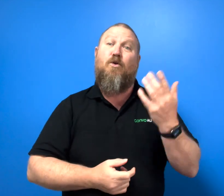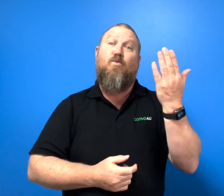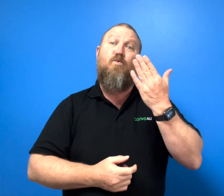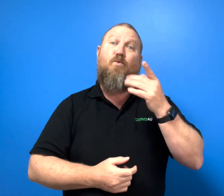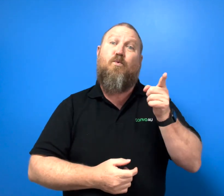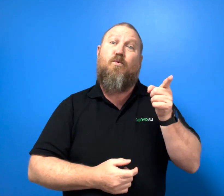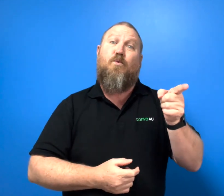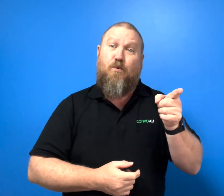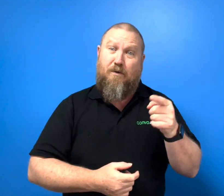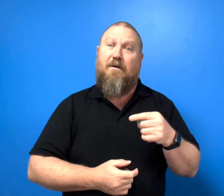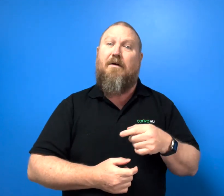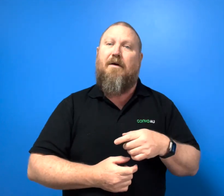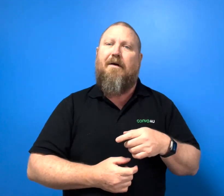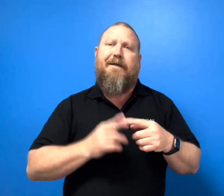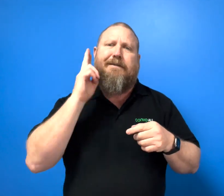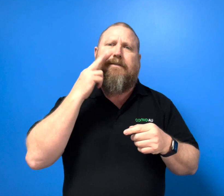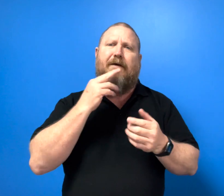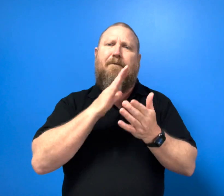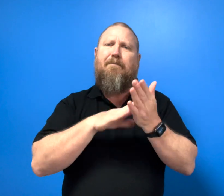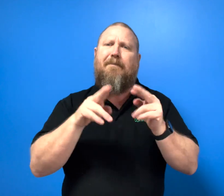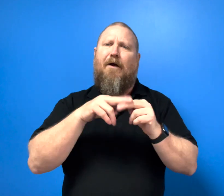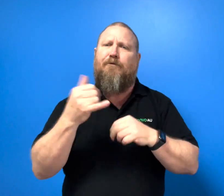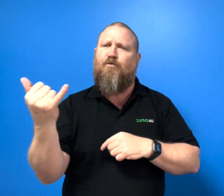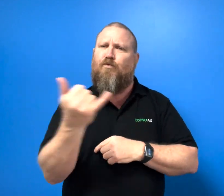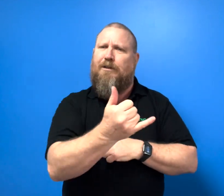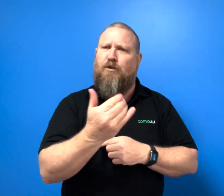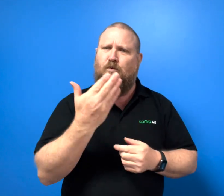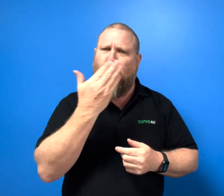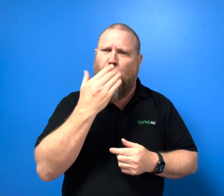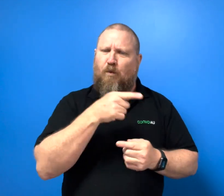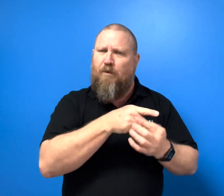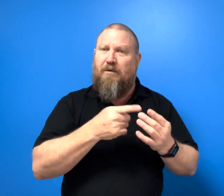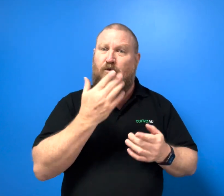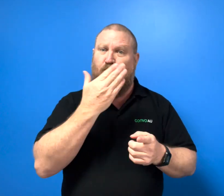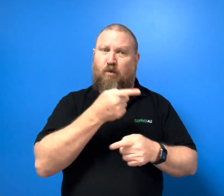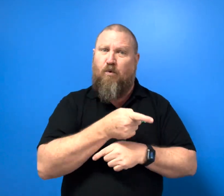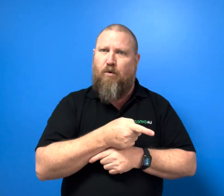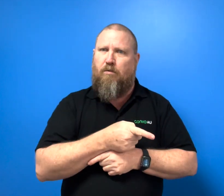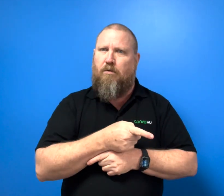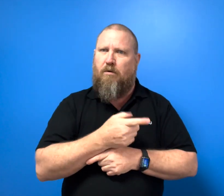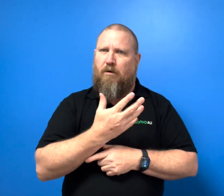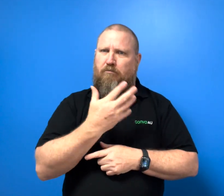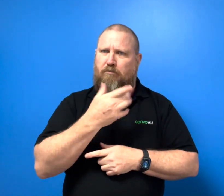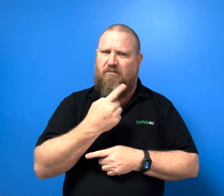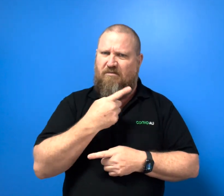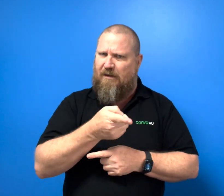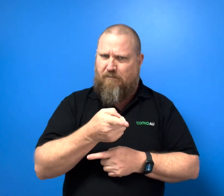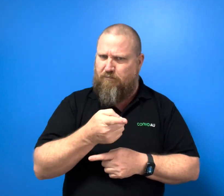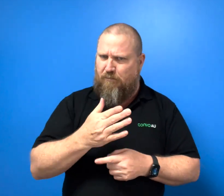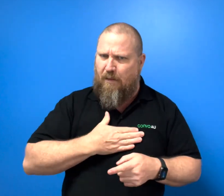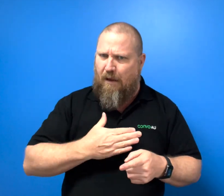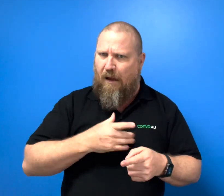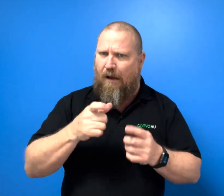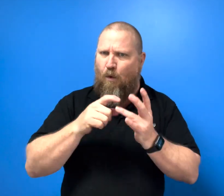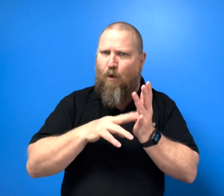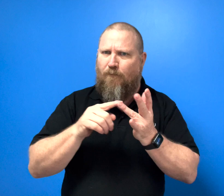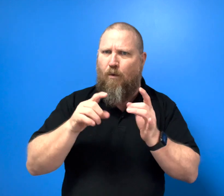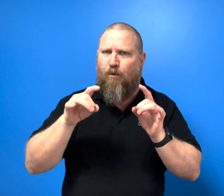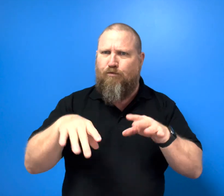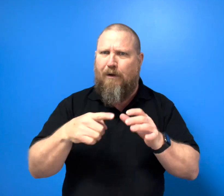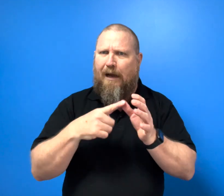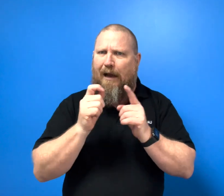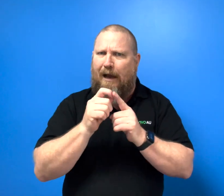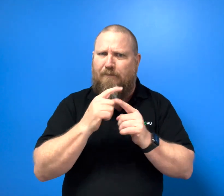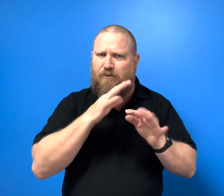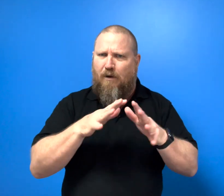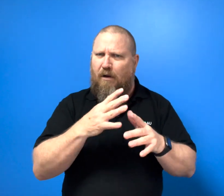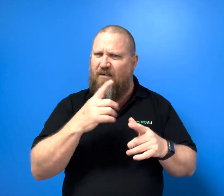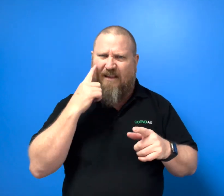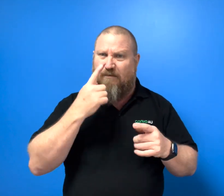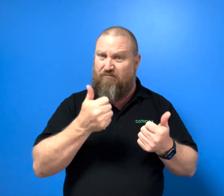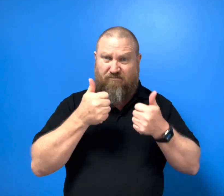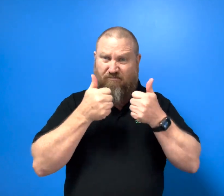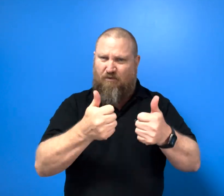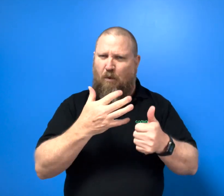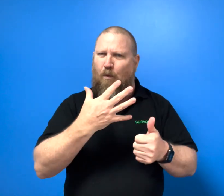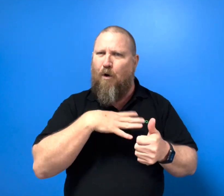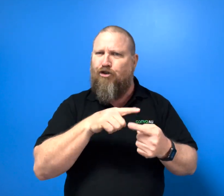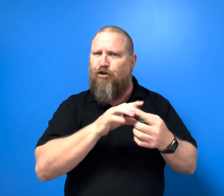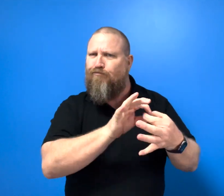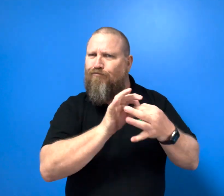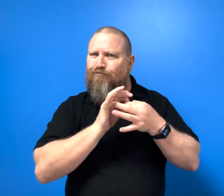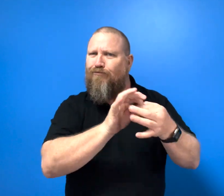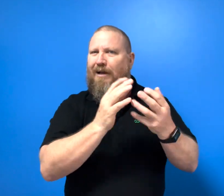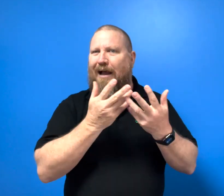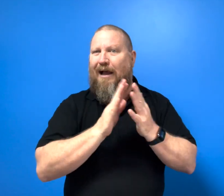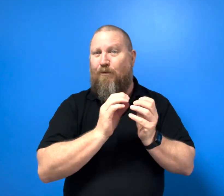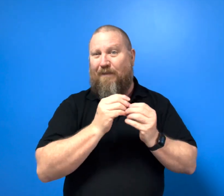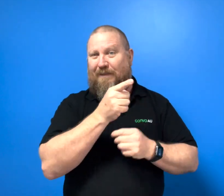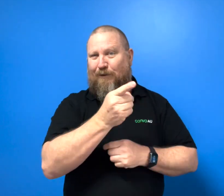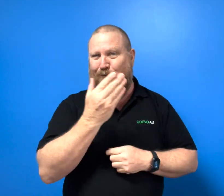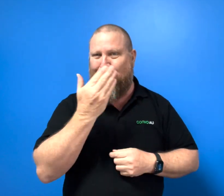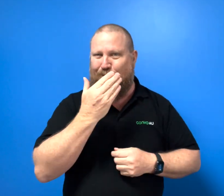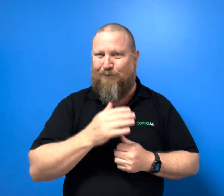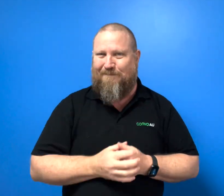One school was impressed with our interpreting service and wanted to know how they can use our service.